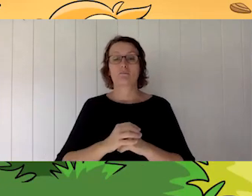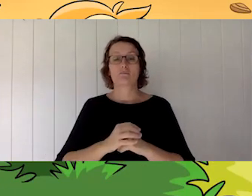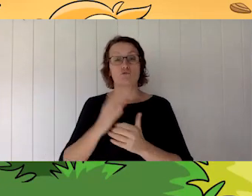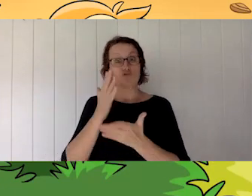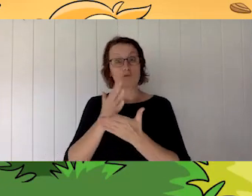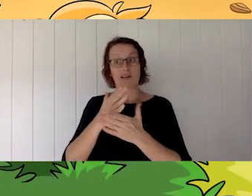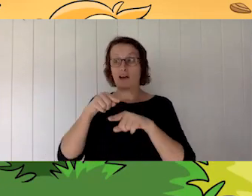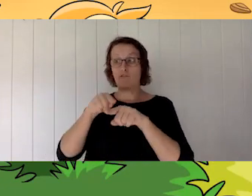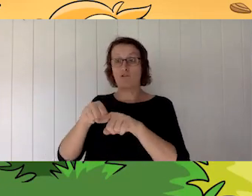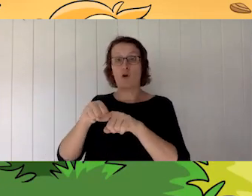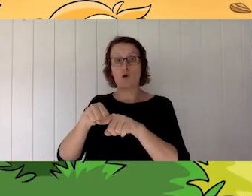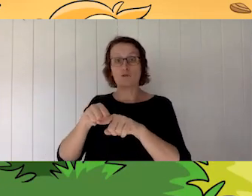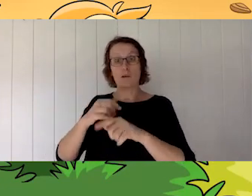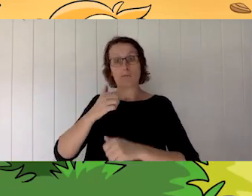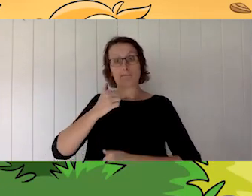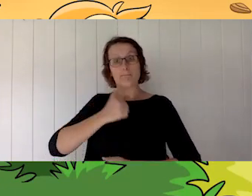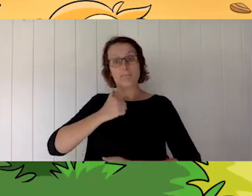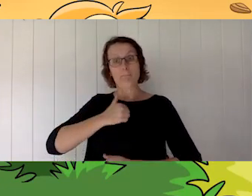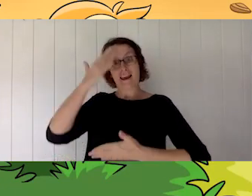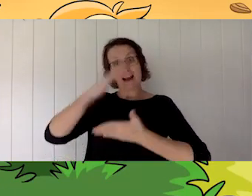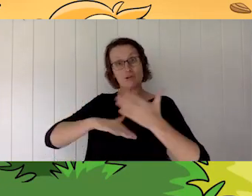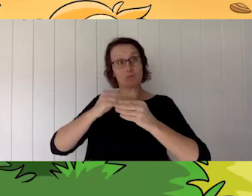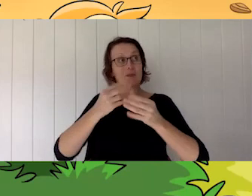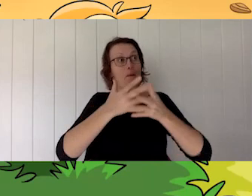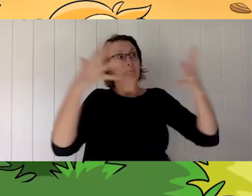experiences I've had in big businesses - not very positive ones.